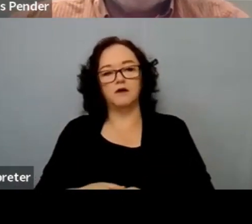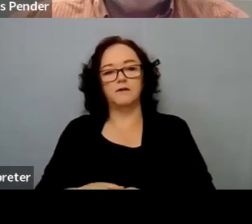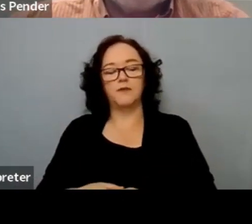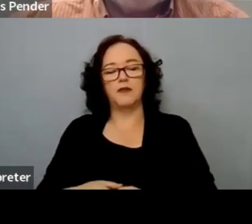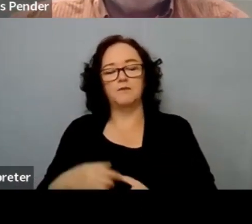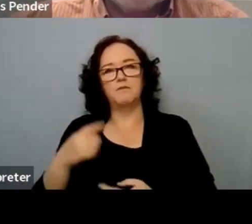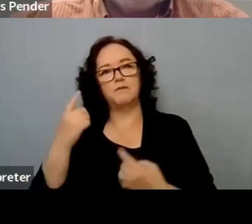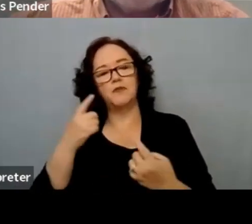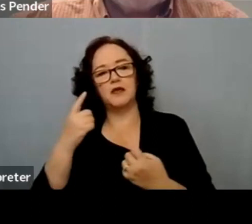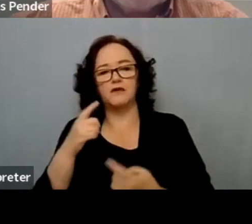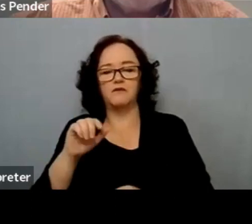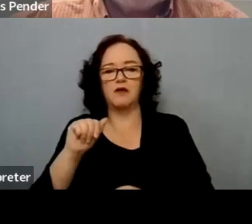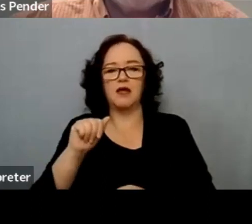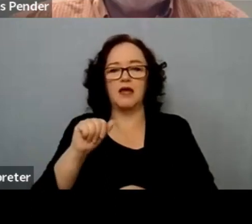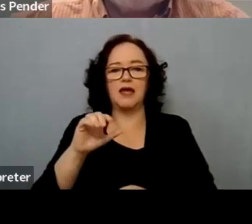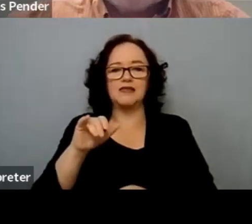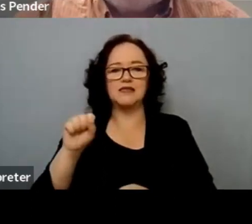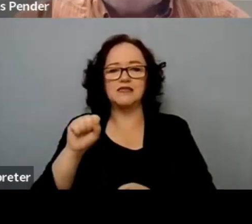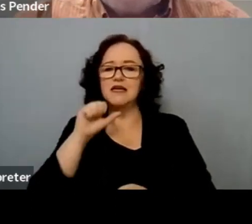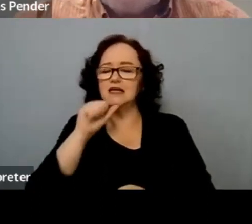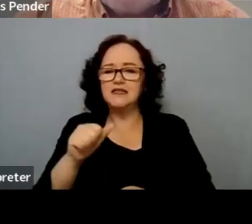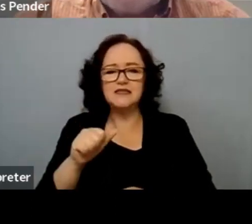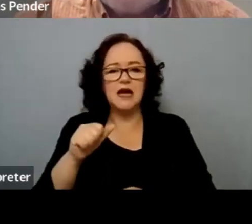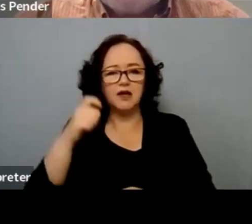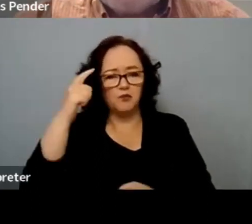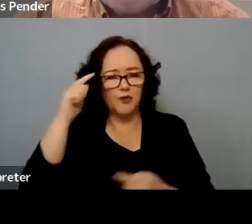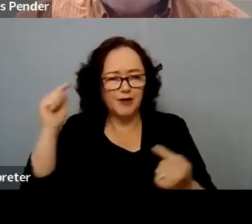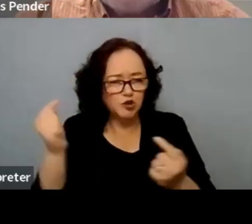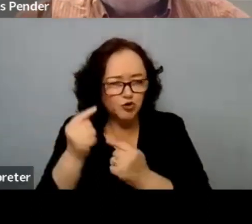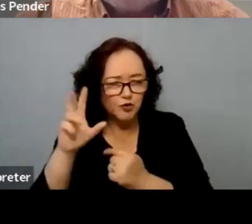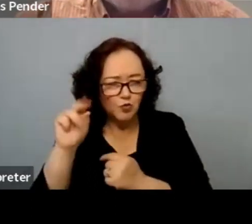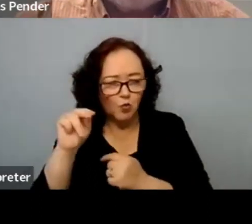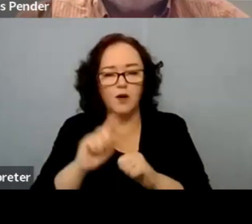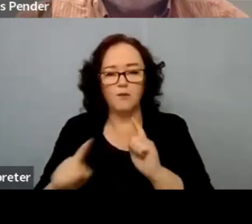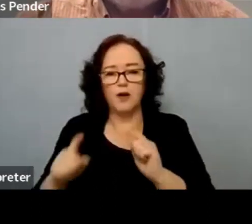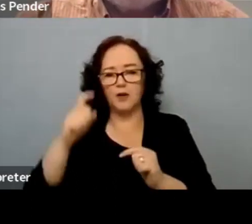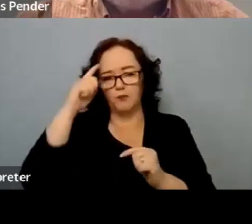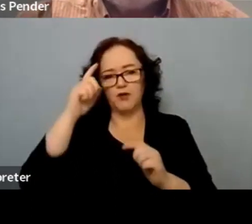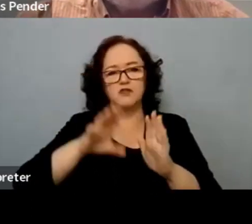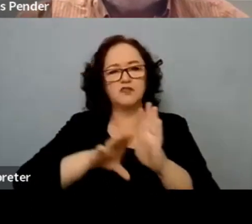it's not brain injury, but it's brain development differences and I know that they're seeing